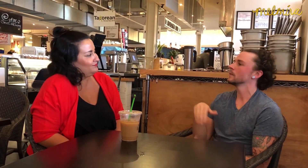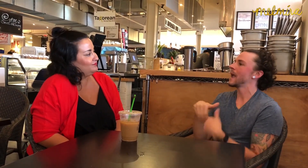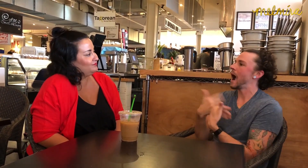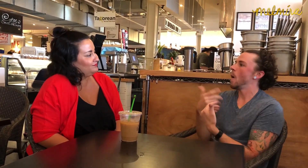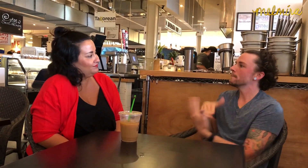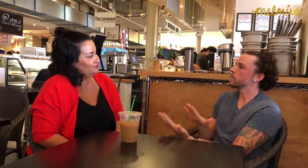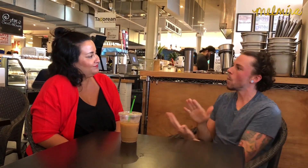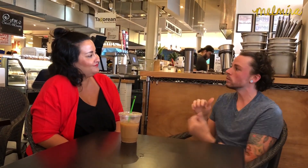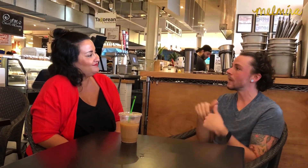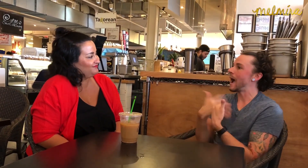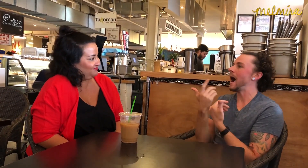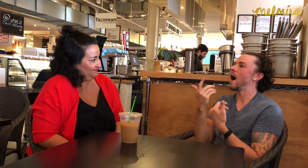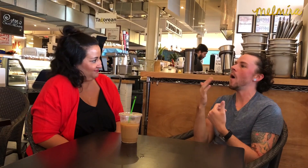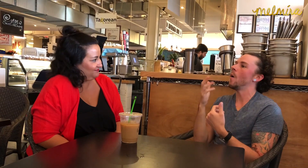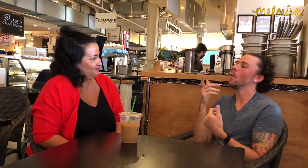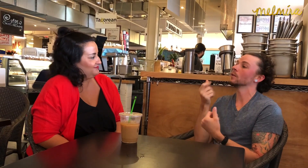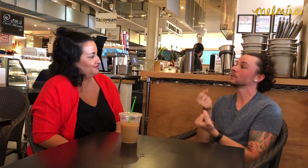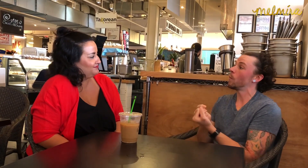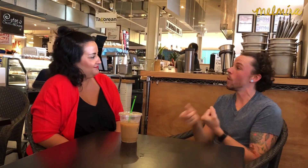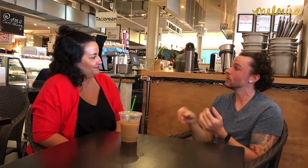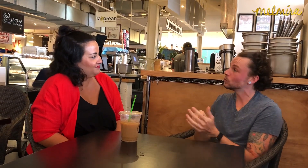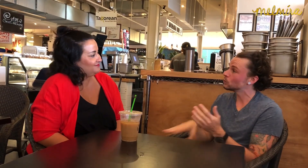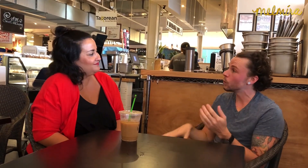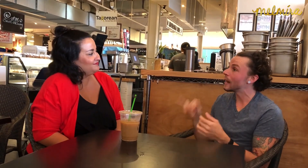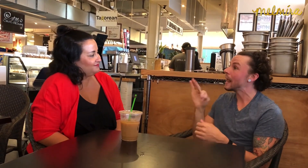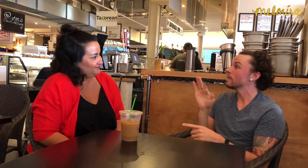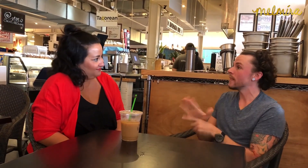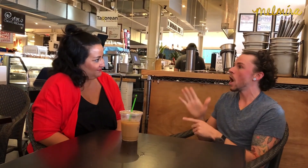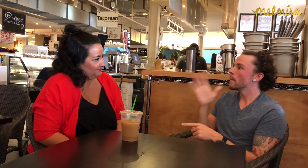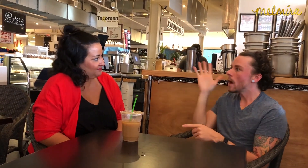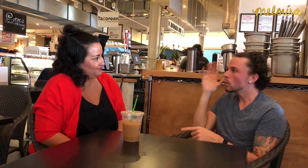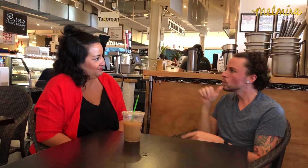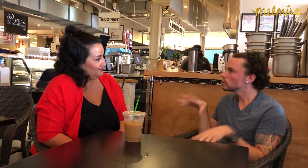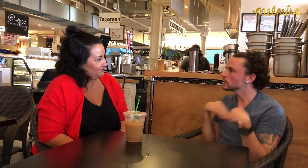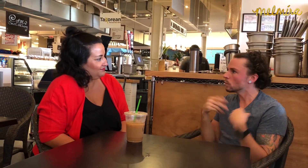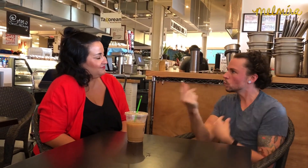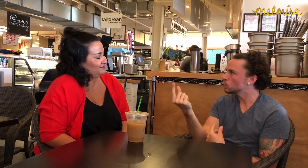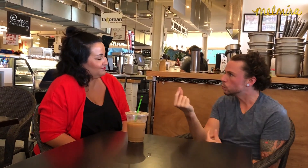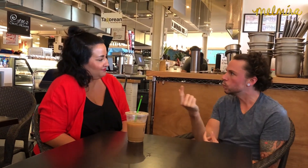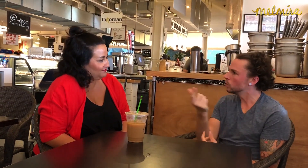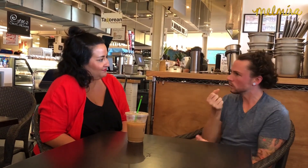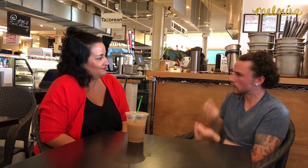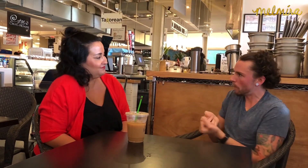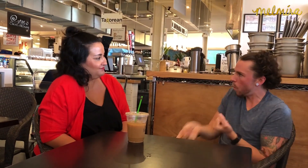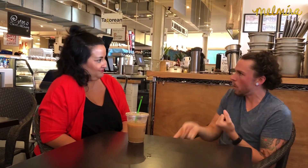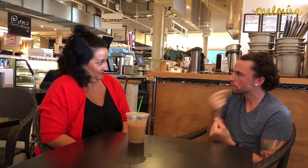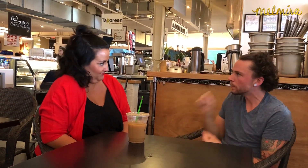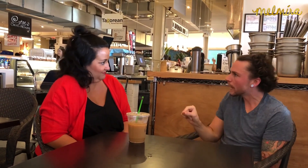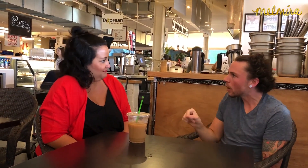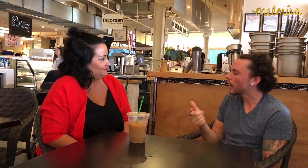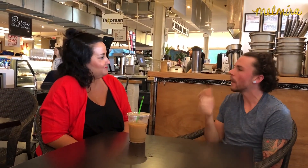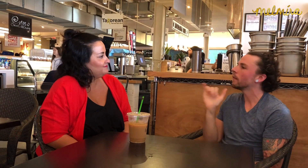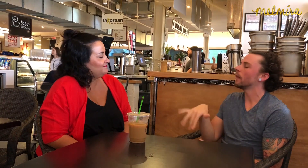How do you approach the situation appropriately and support students if their parents are not accepting of their transition? Support them, period.